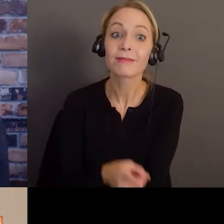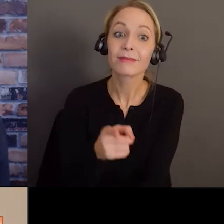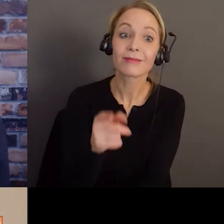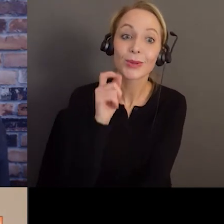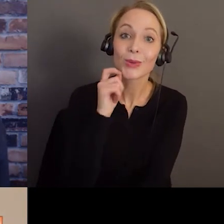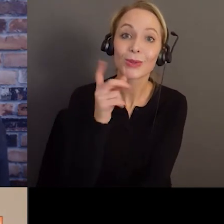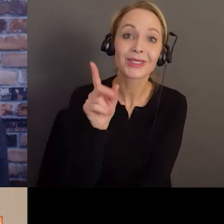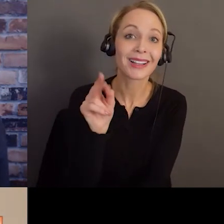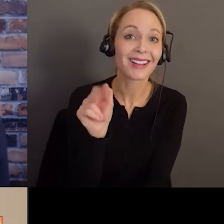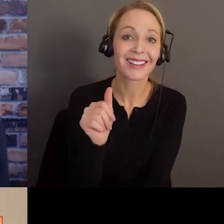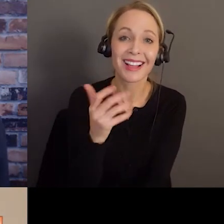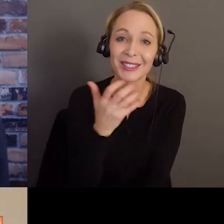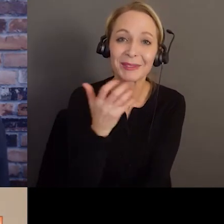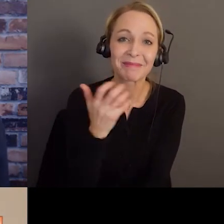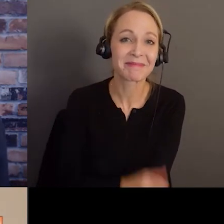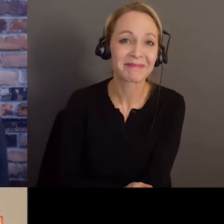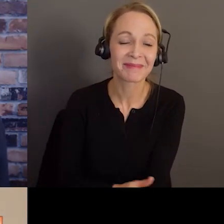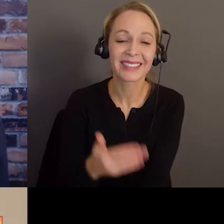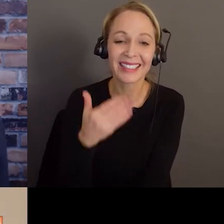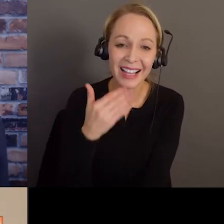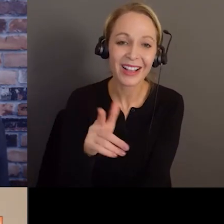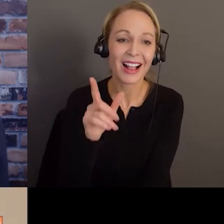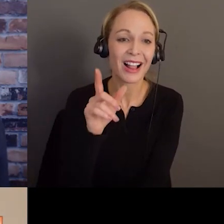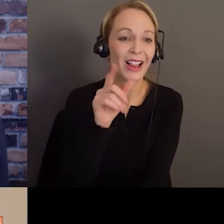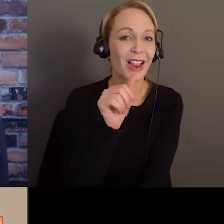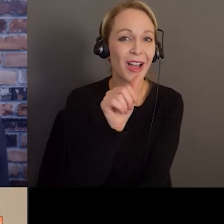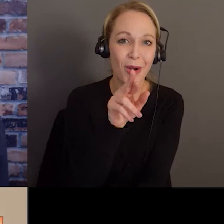WELL THANK YOU, LAURIE, GREG AND ANTHONY, APPRECIATE